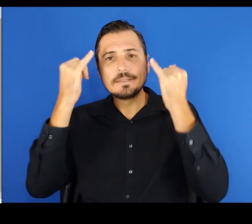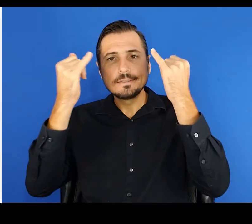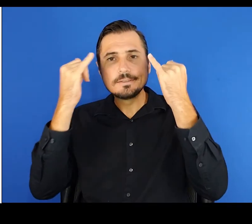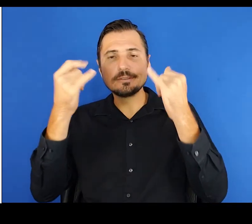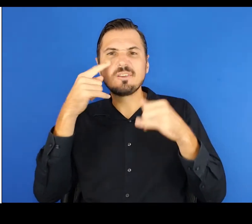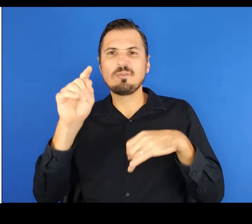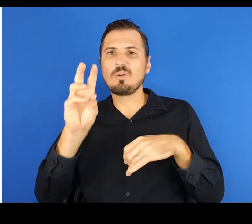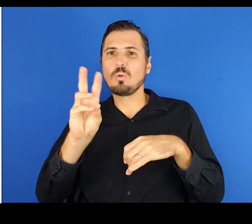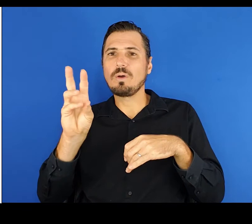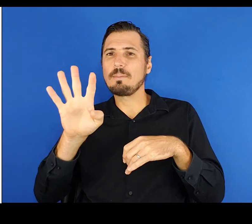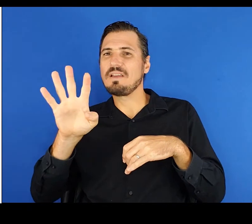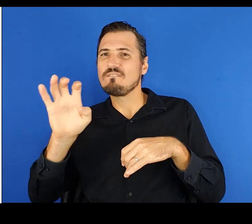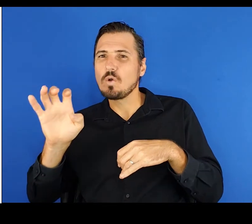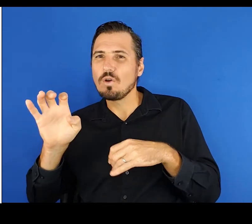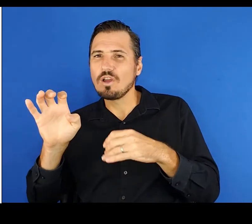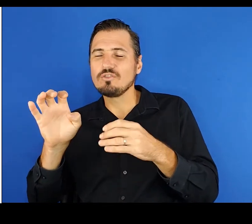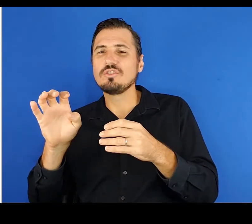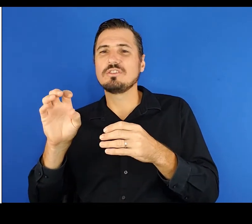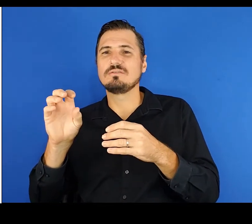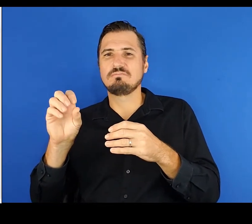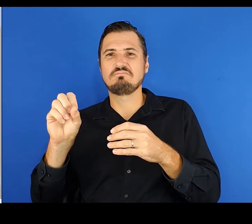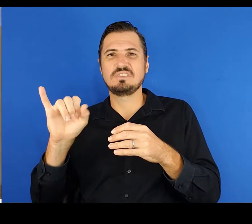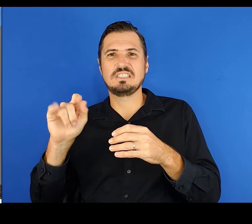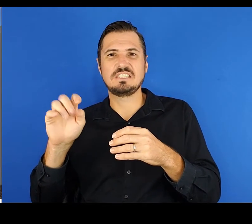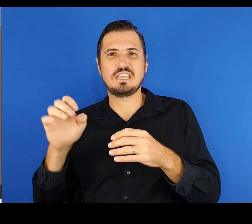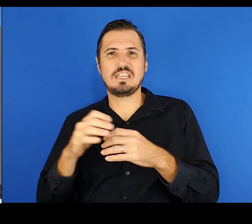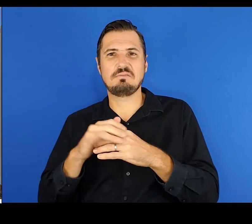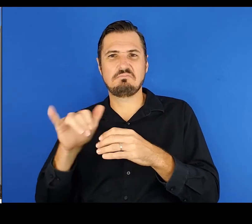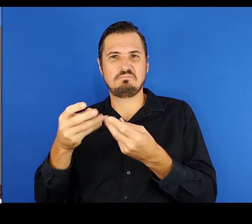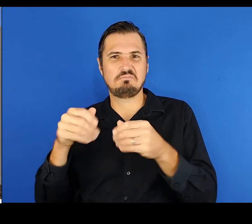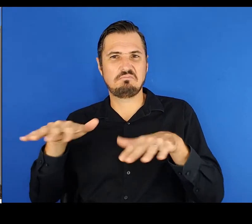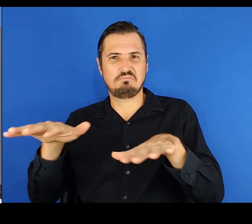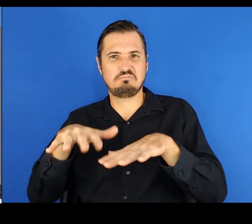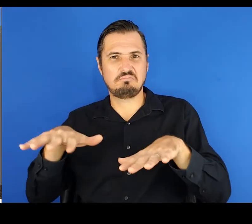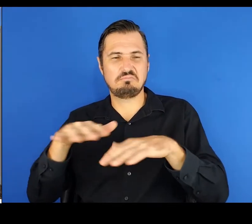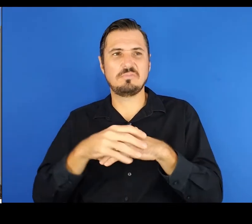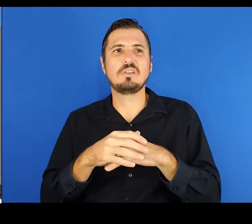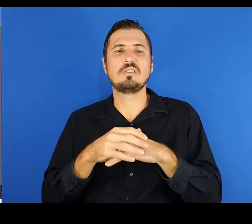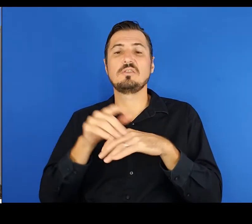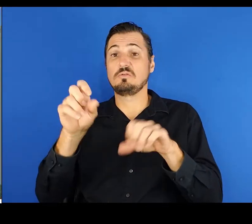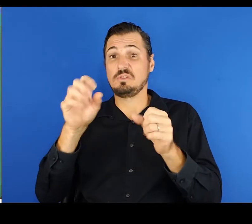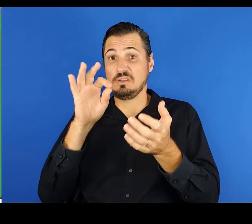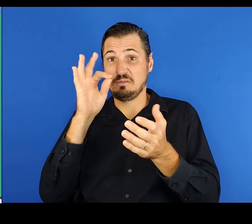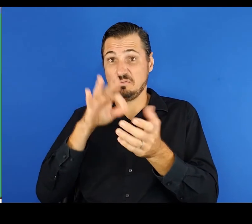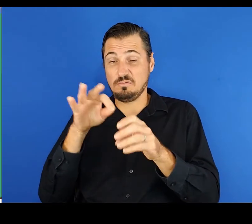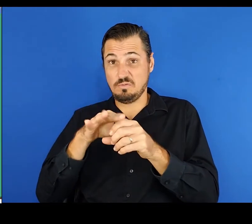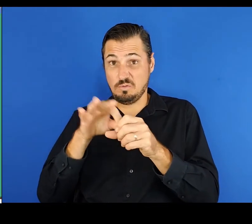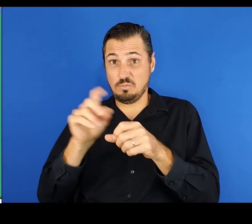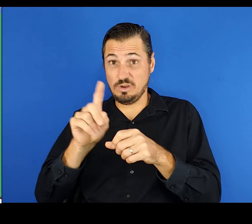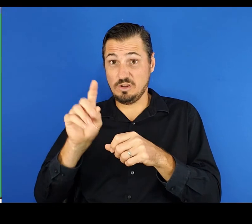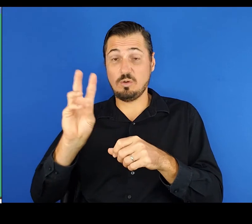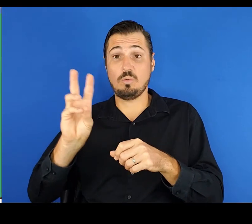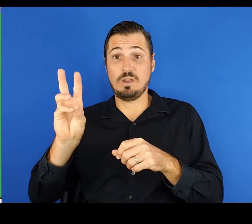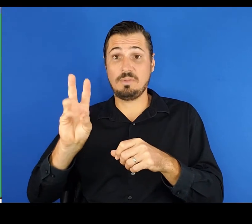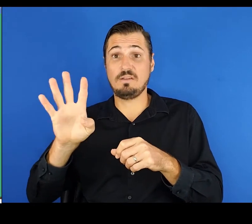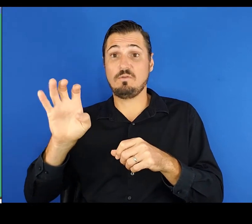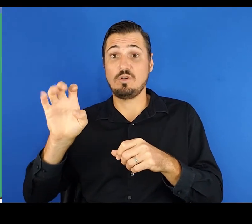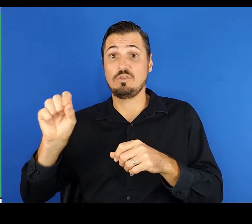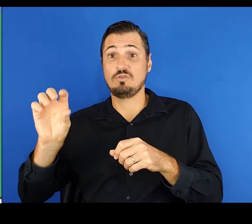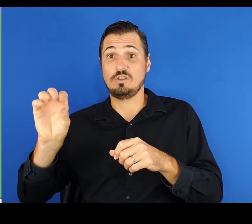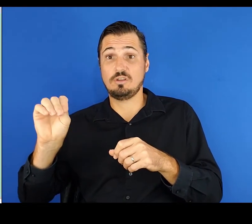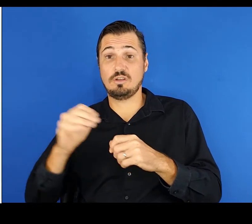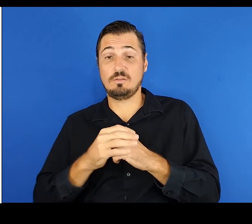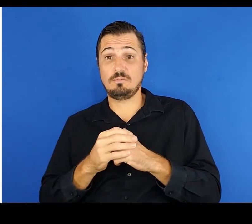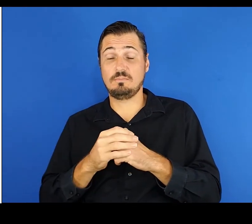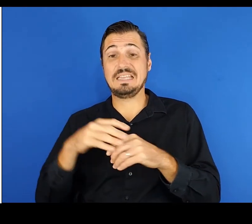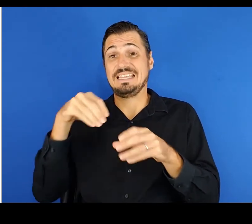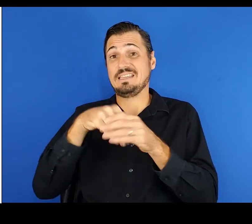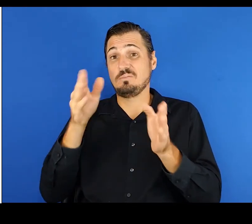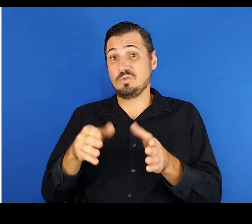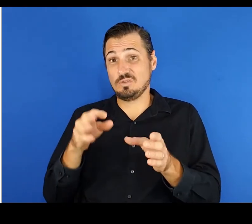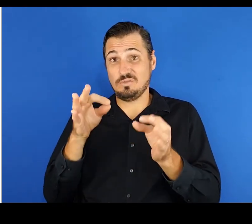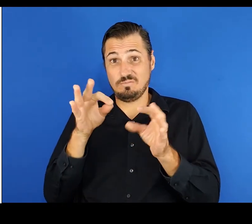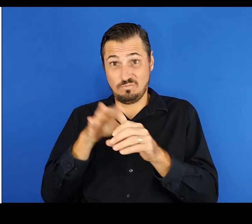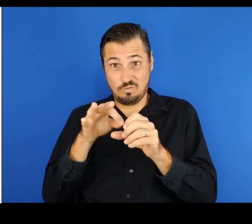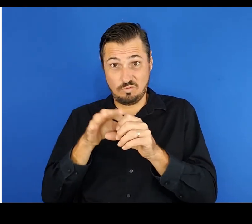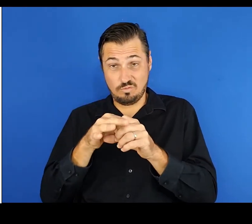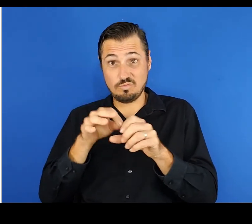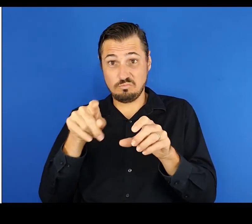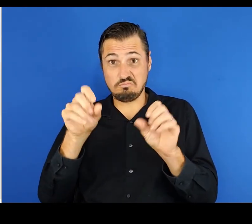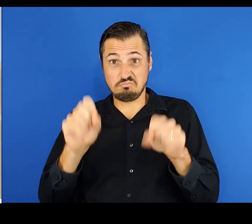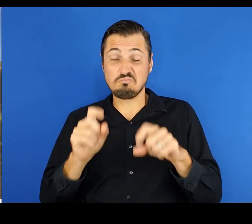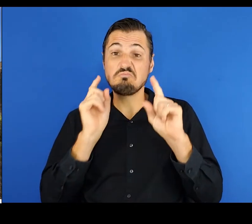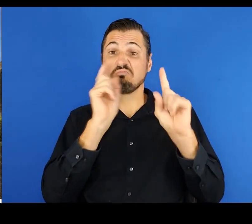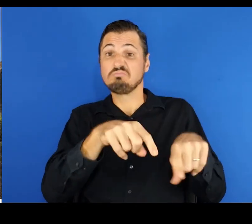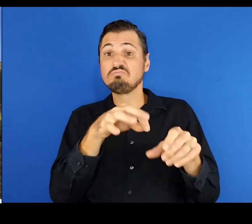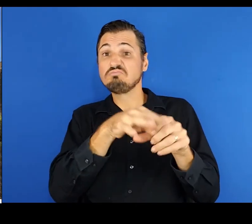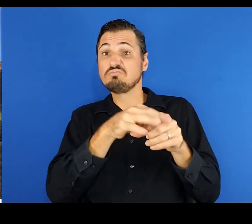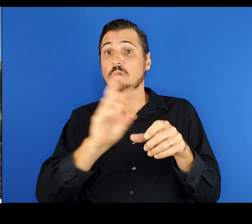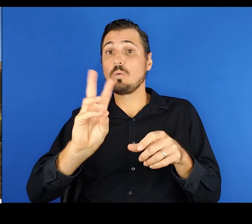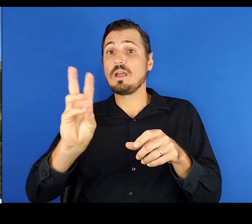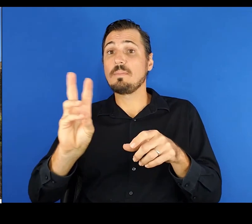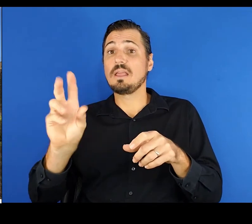Voting will be available at www.waimea400.com starting May 6. In-person voting will also be available at Waimea Public Library.